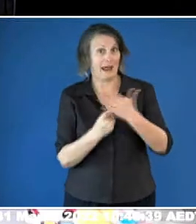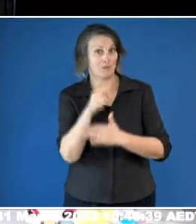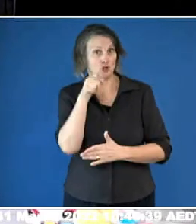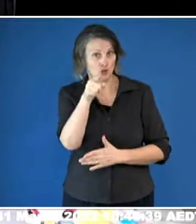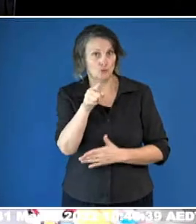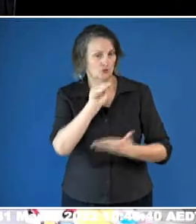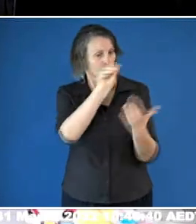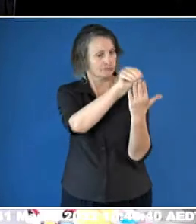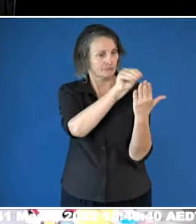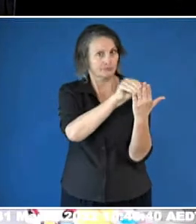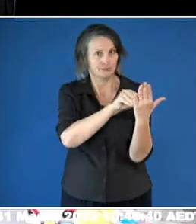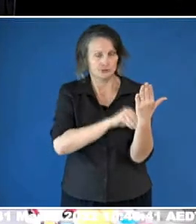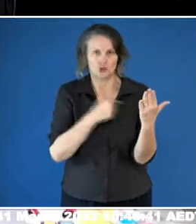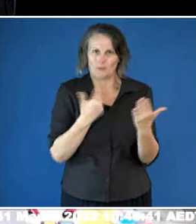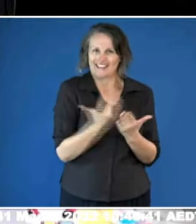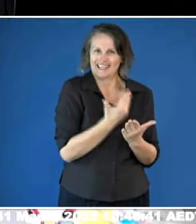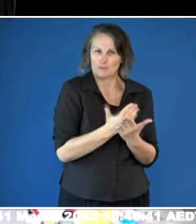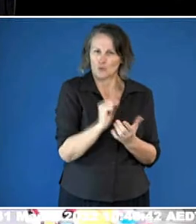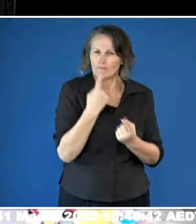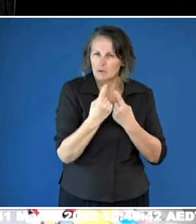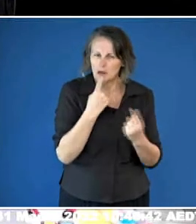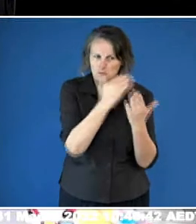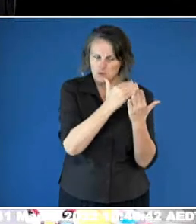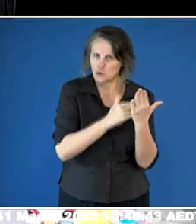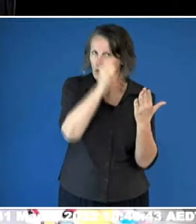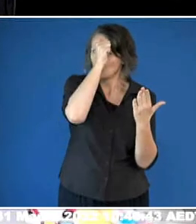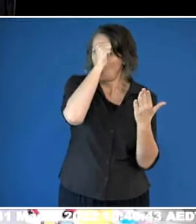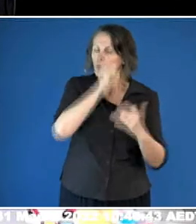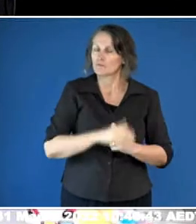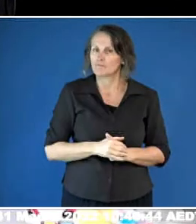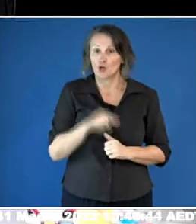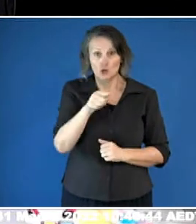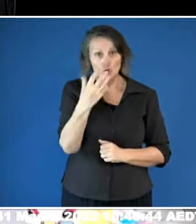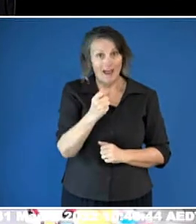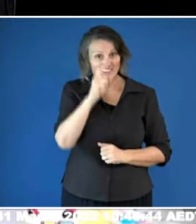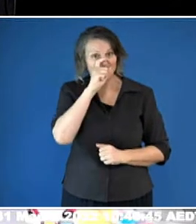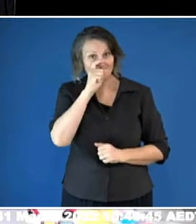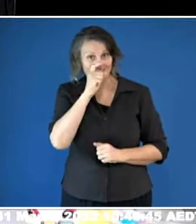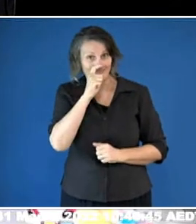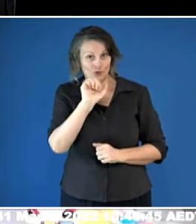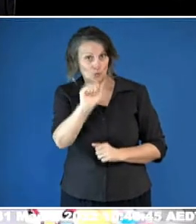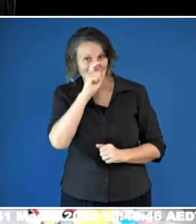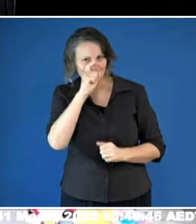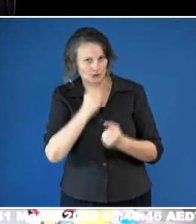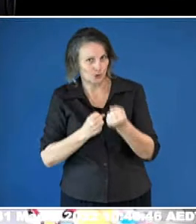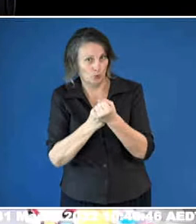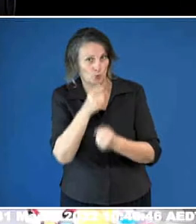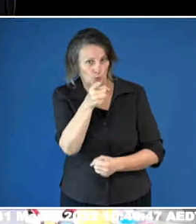You had a - you have got a sister who has supported you all of your life.